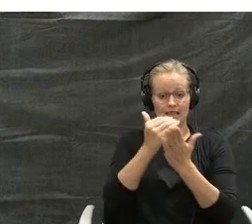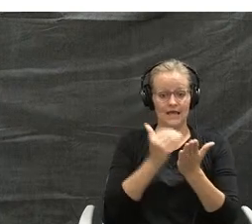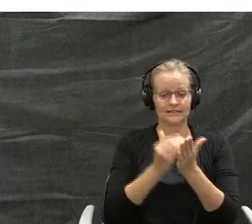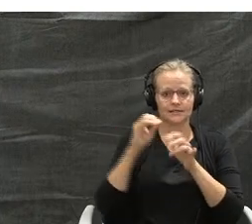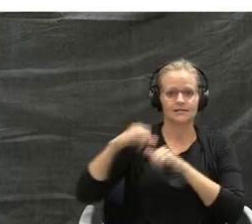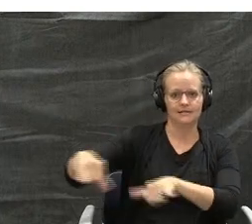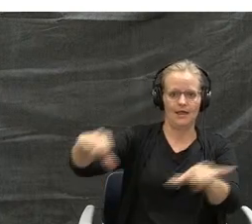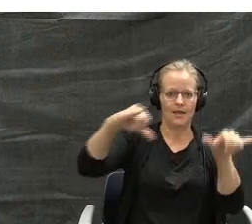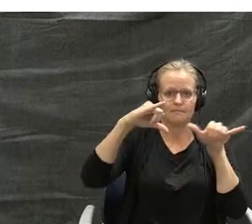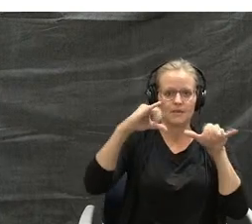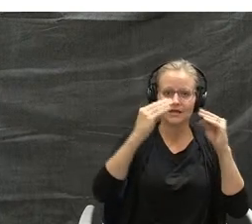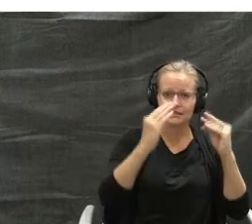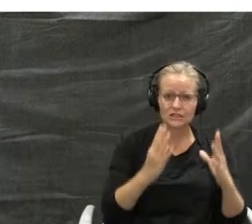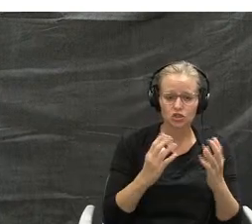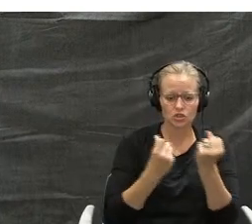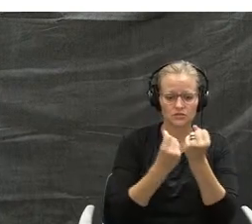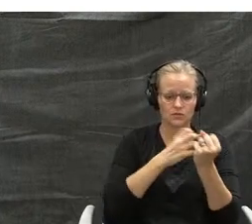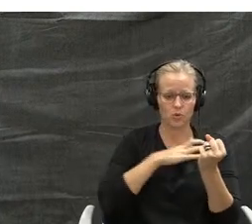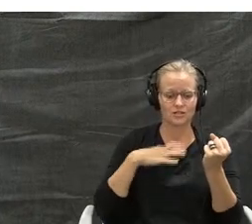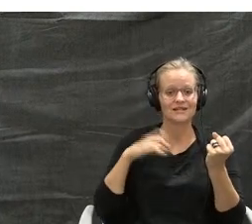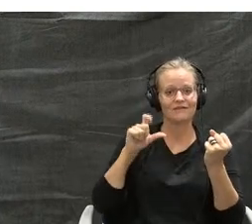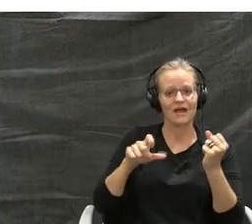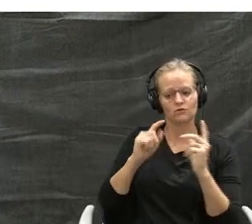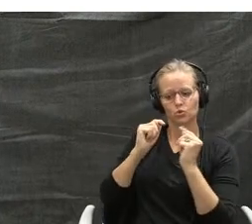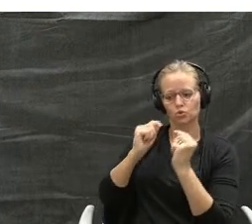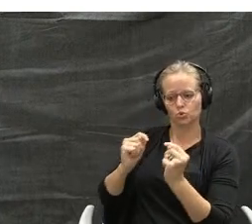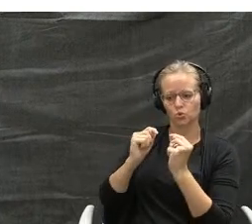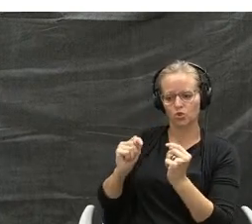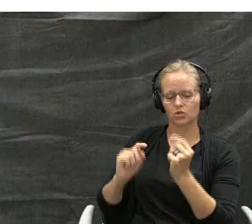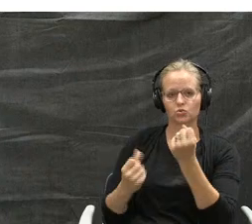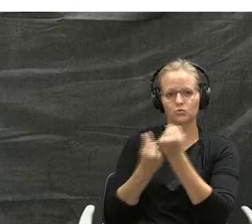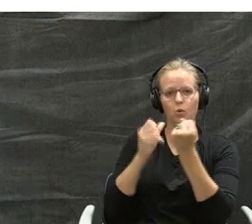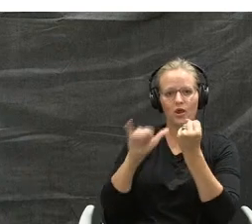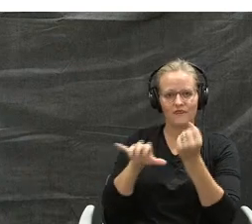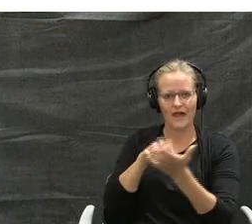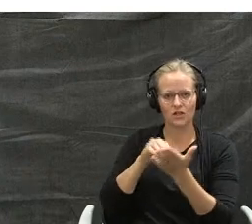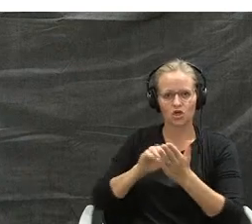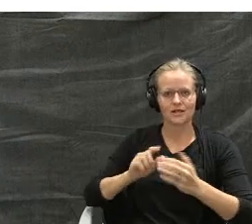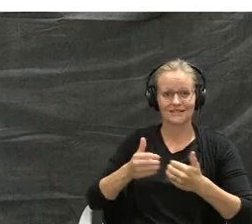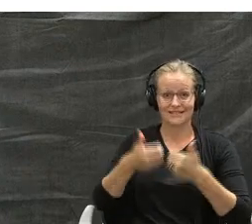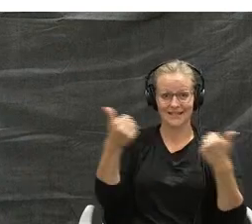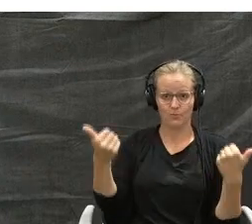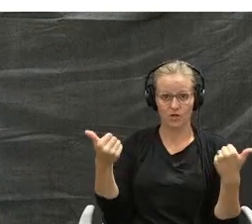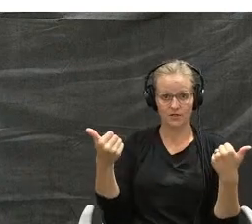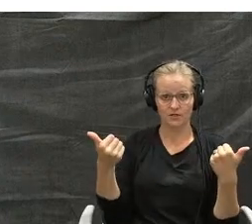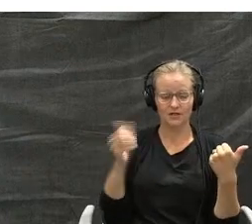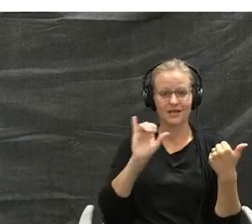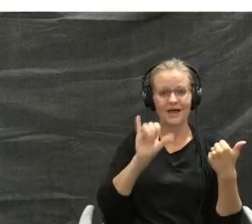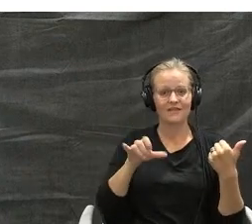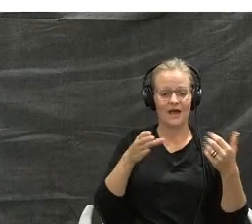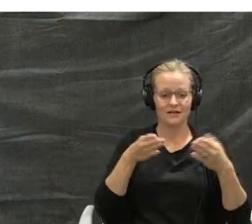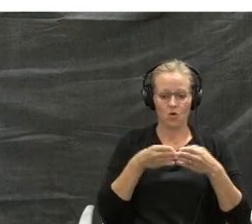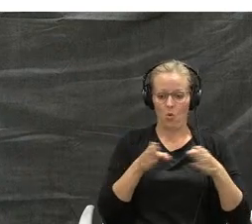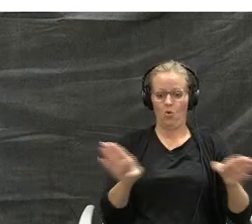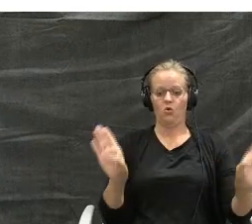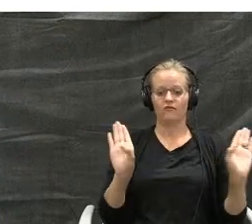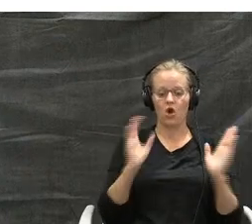should act as tutors to support the learning separately. There is no need to be peacing out. The overall lessons in a small